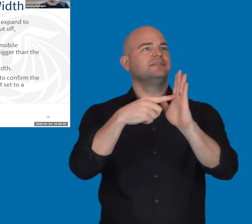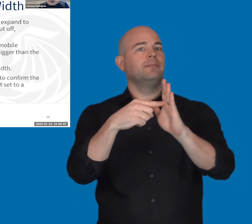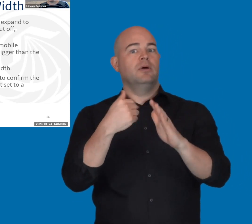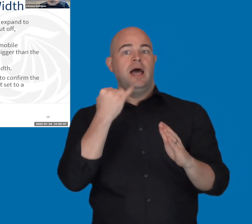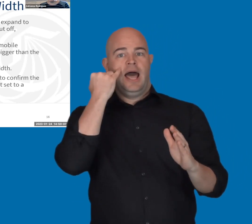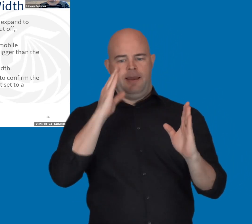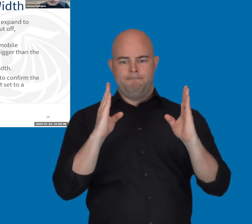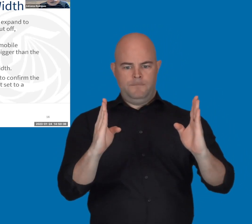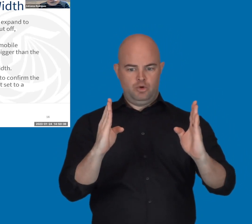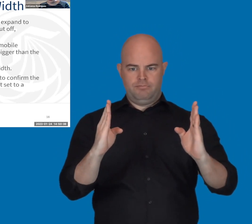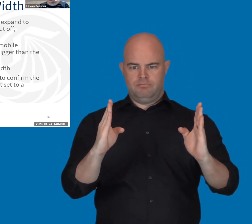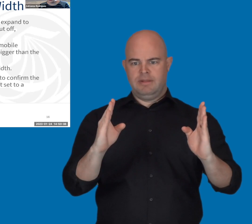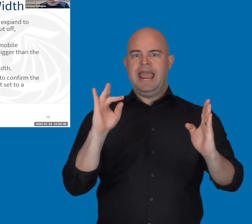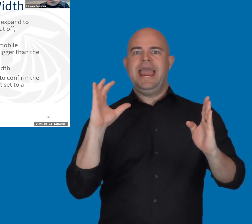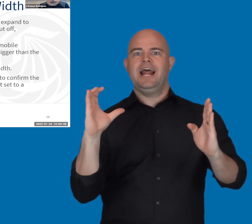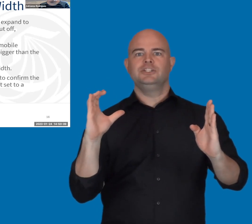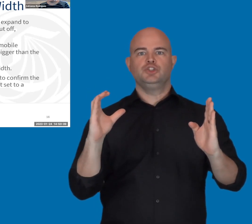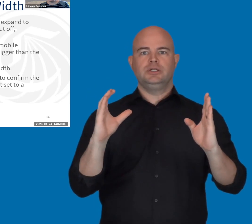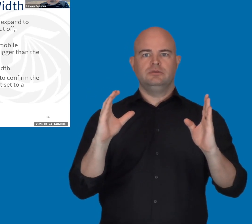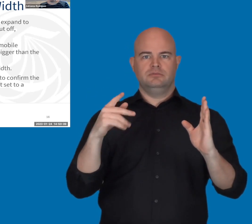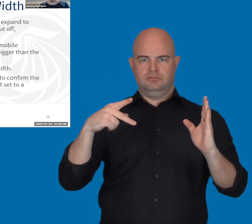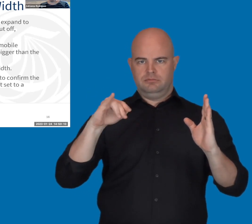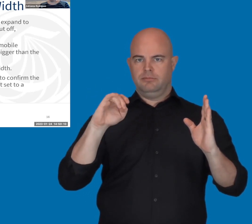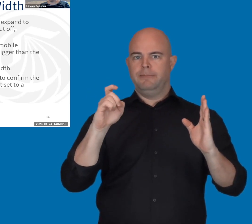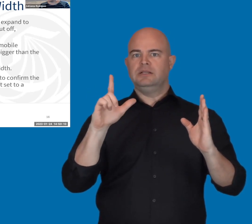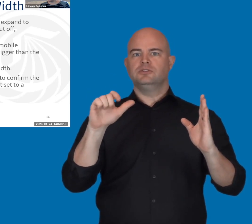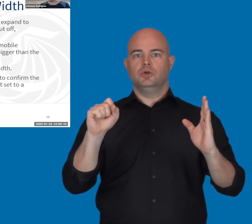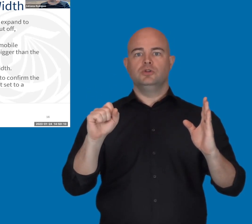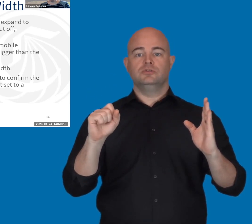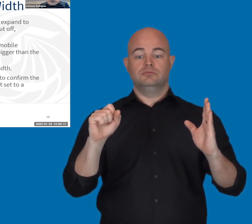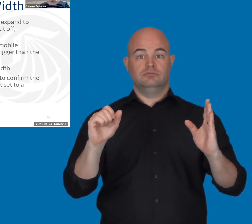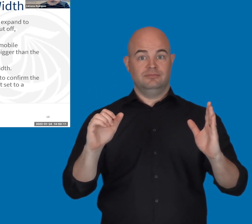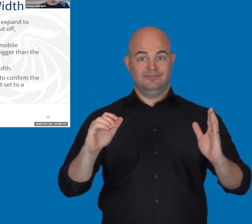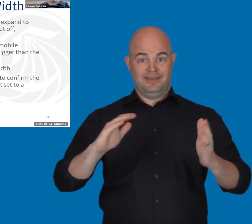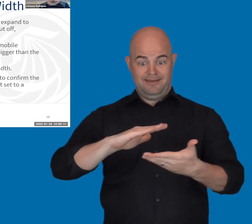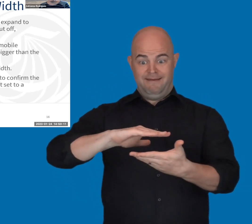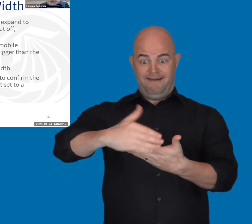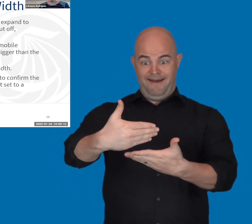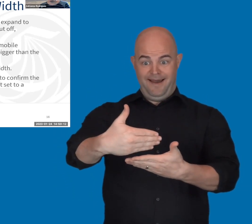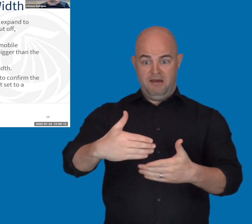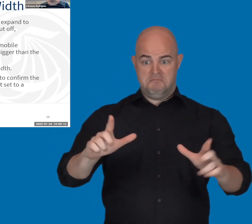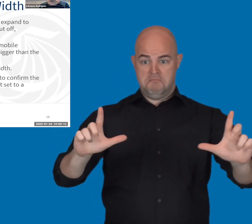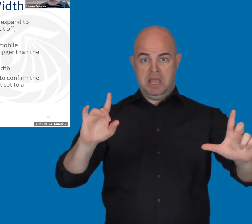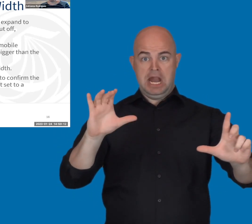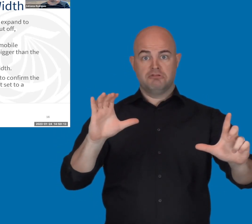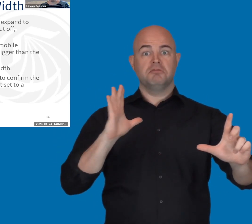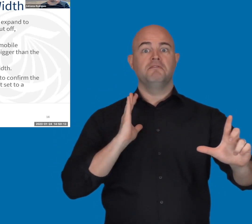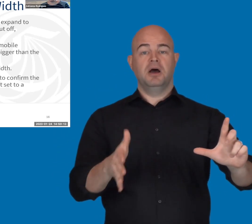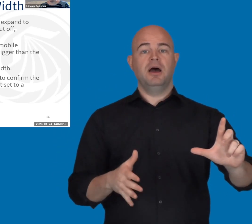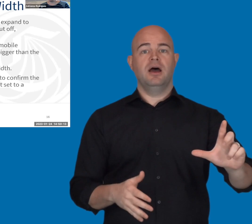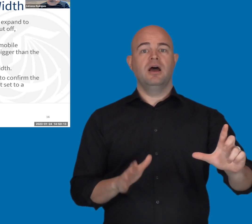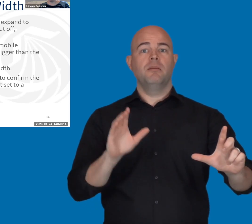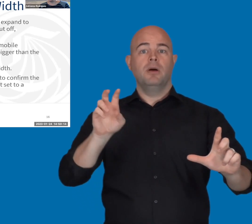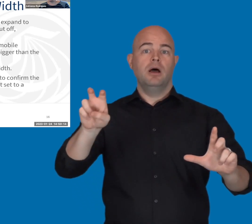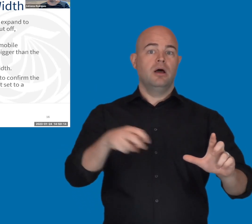it may look fine on my desktop, but if switch to my phone, for example, that table could very well be cut off.